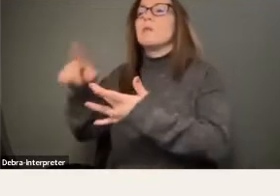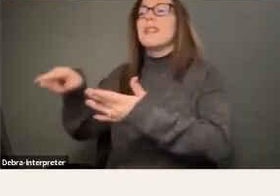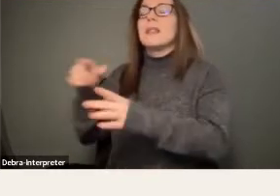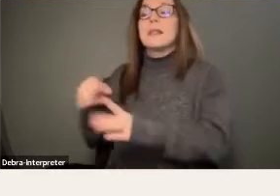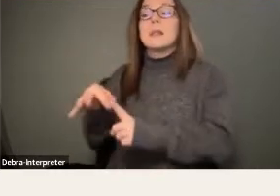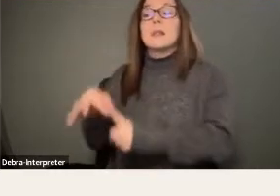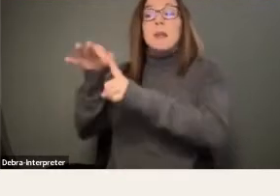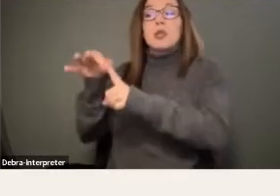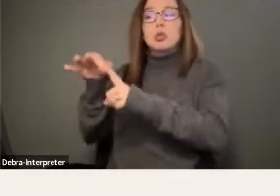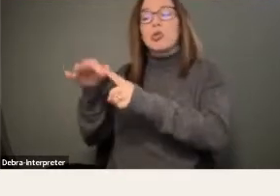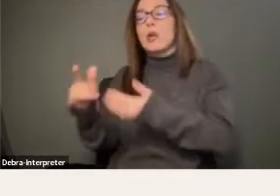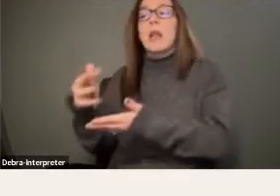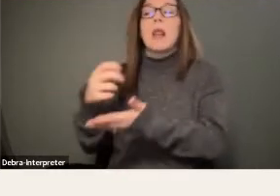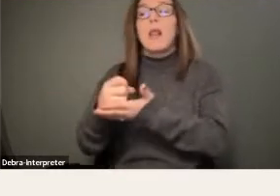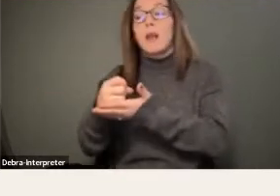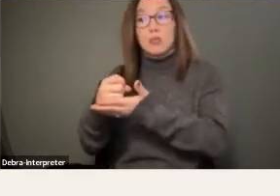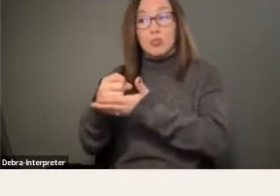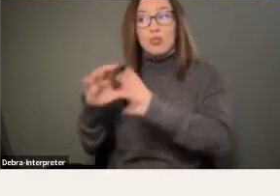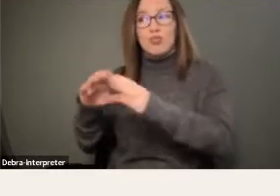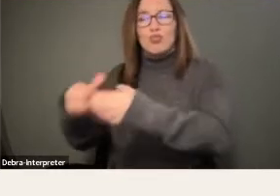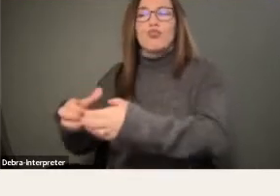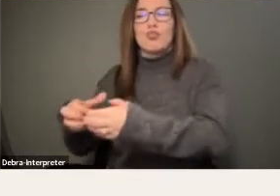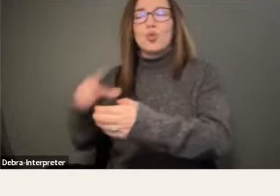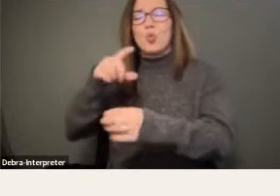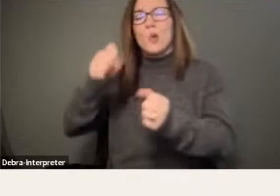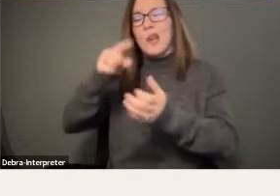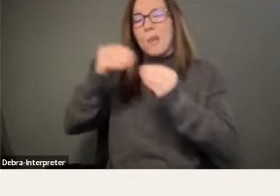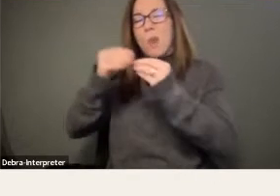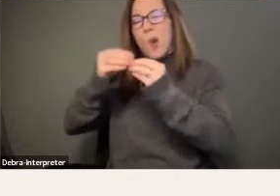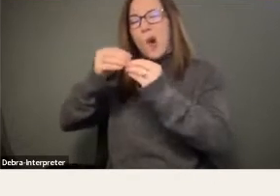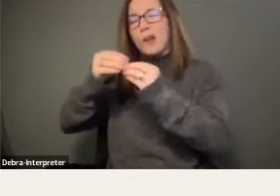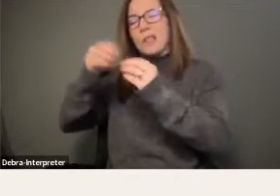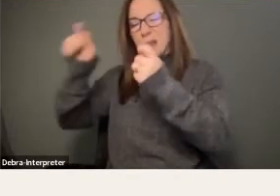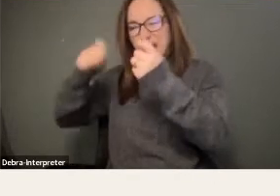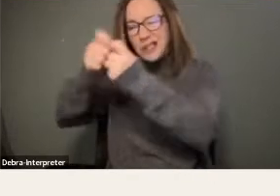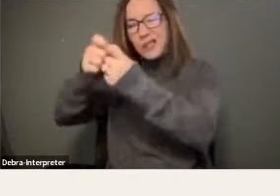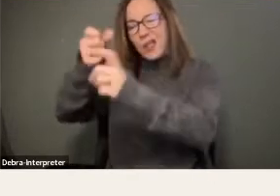our special collections, if you are interested in